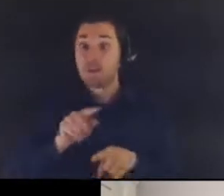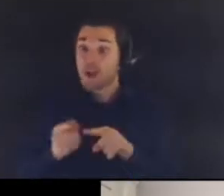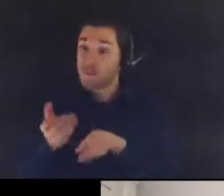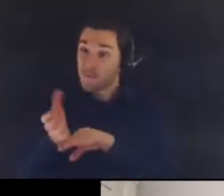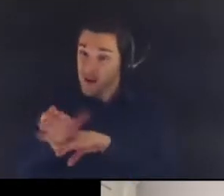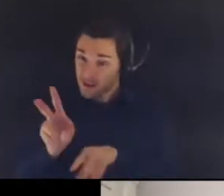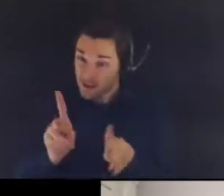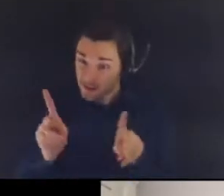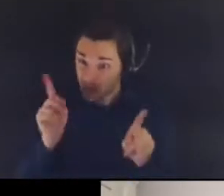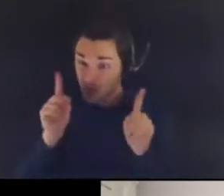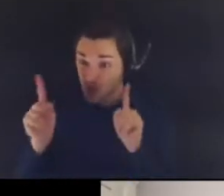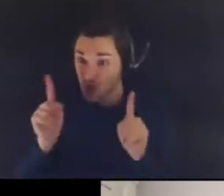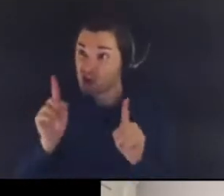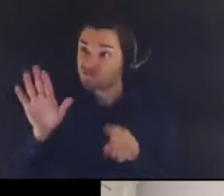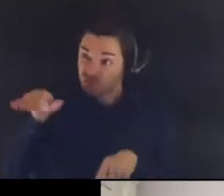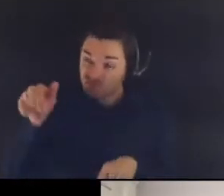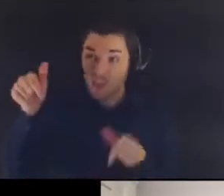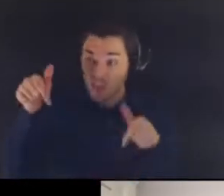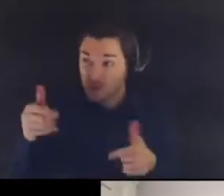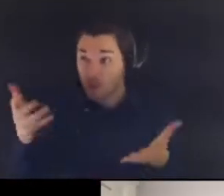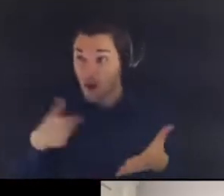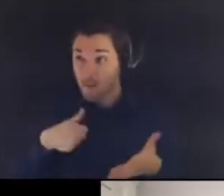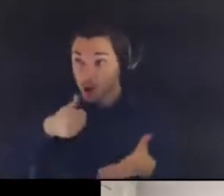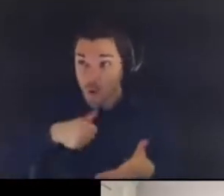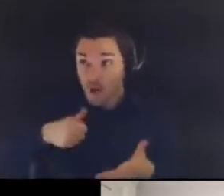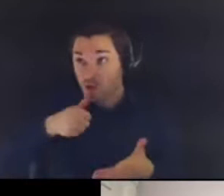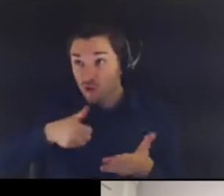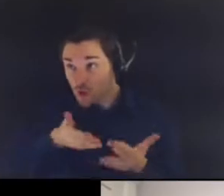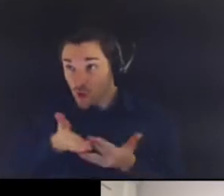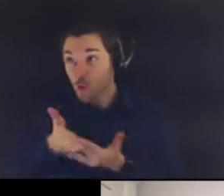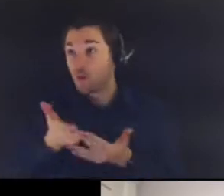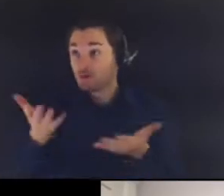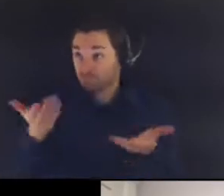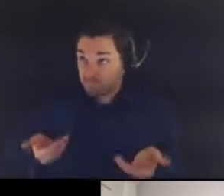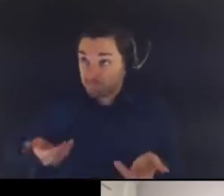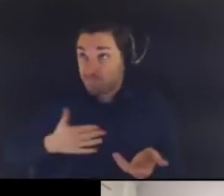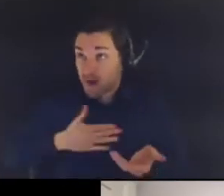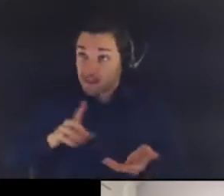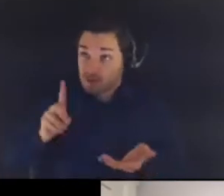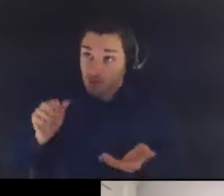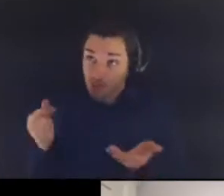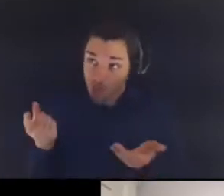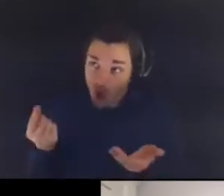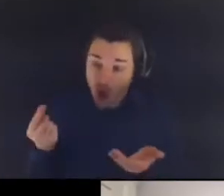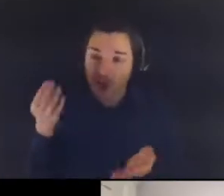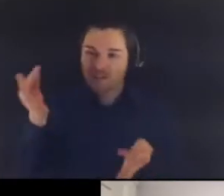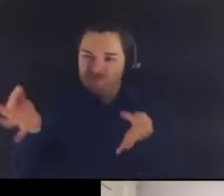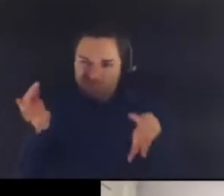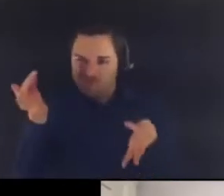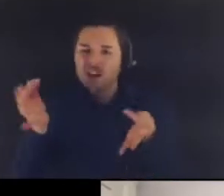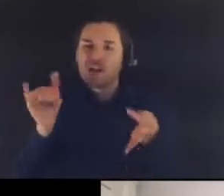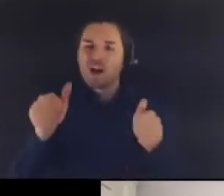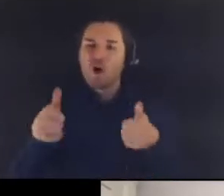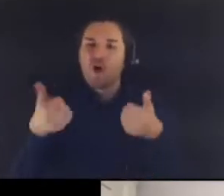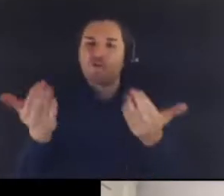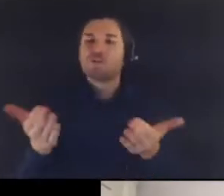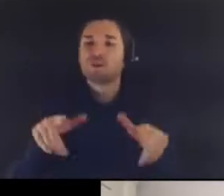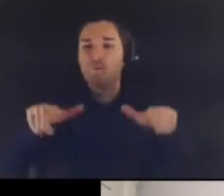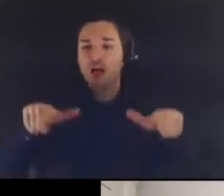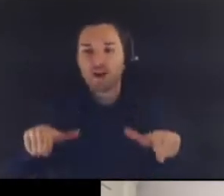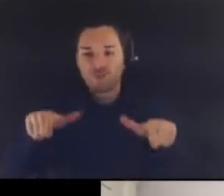the kind of disability you have, it hives you the platform to really advocate for yourself.